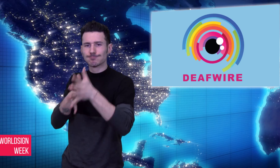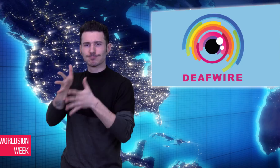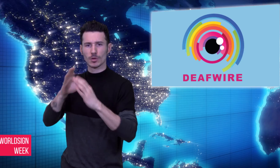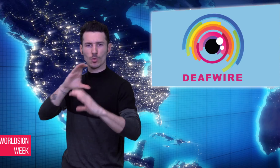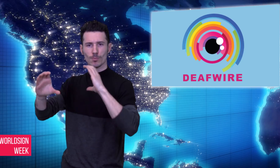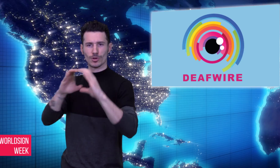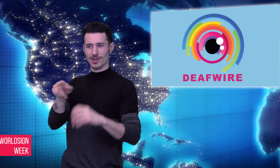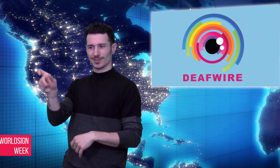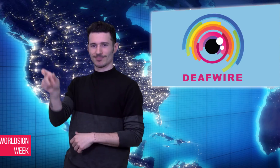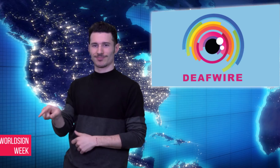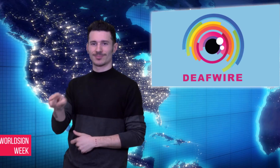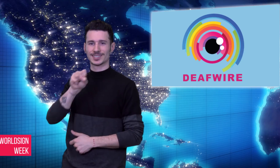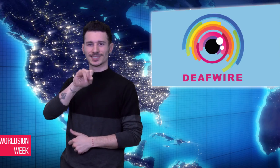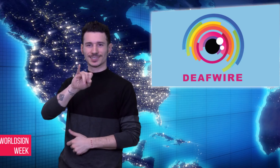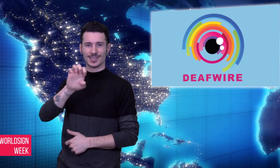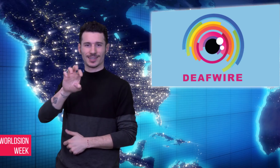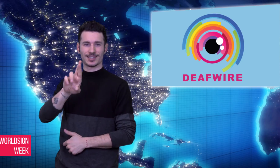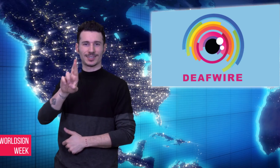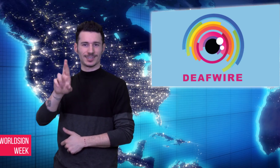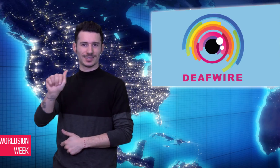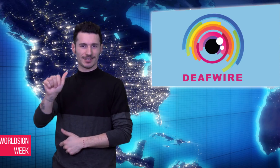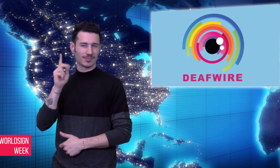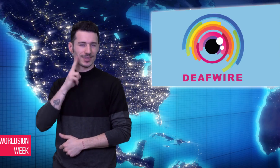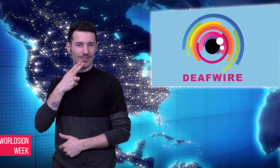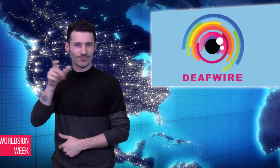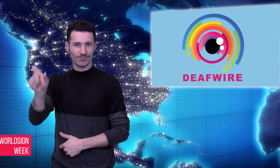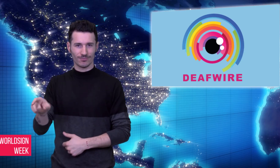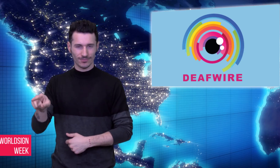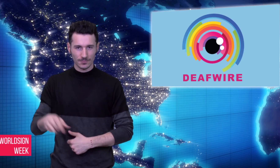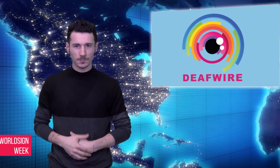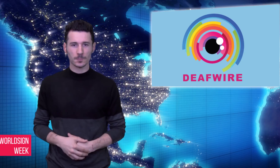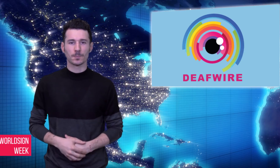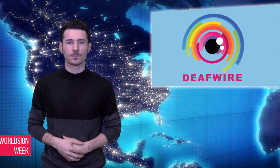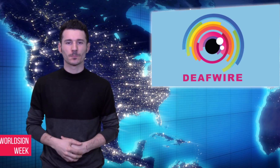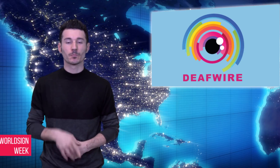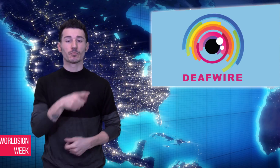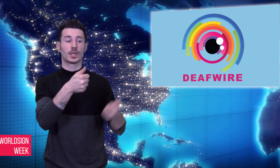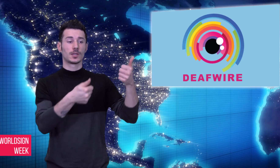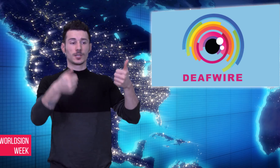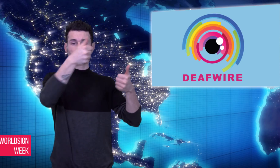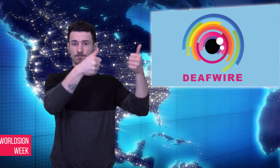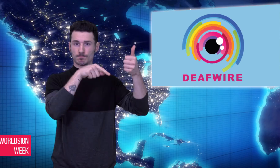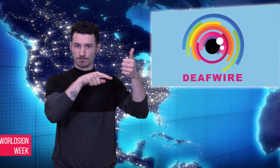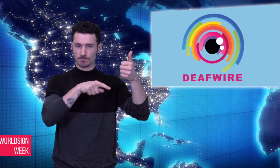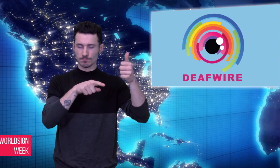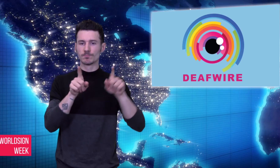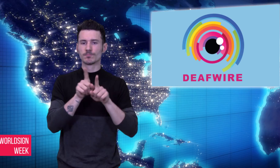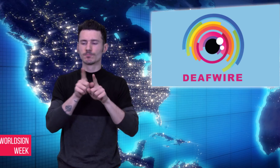and shake their heads no while pointing